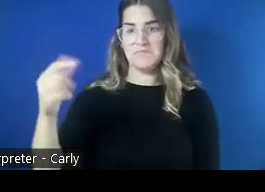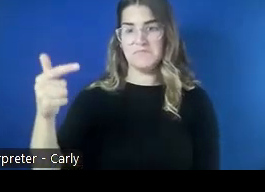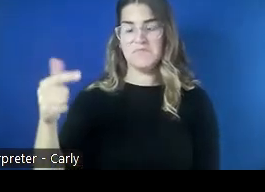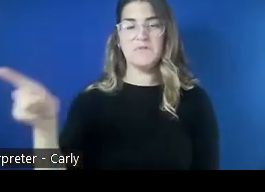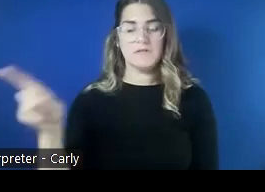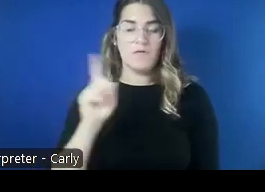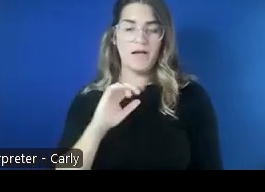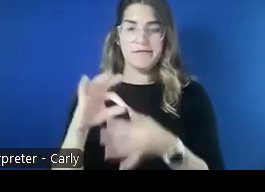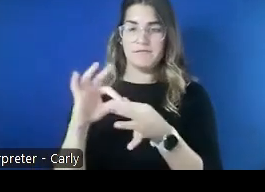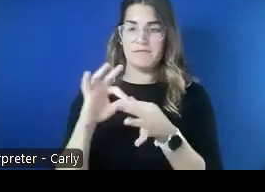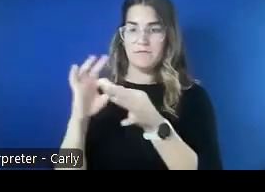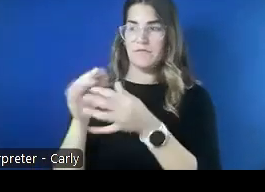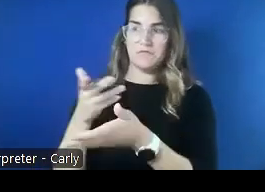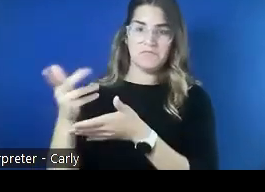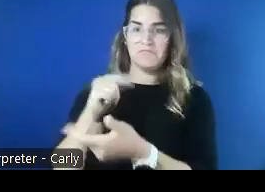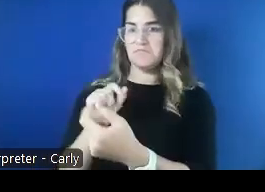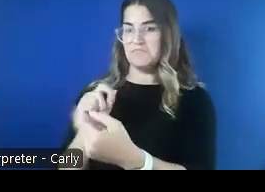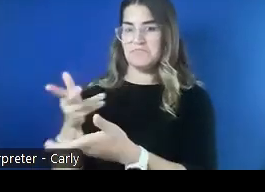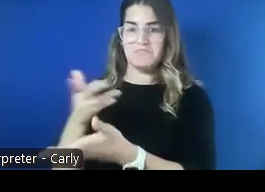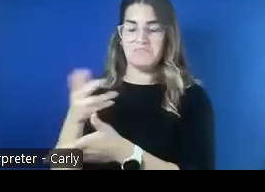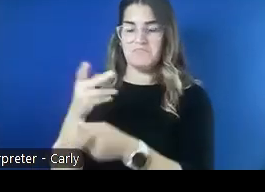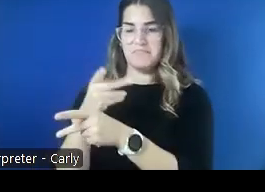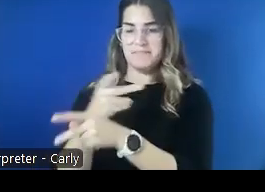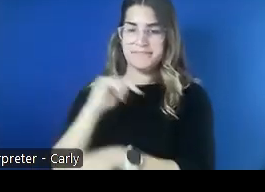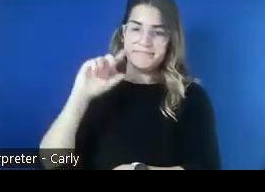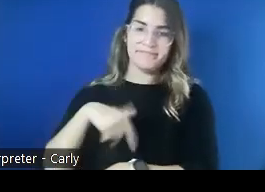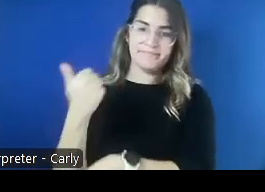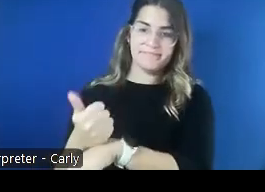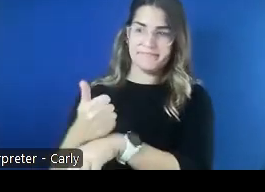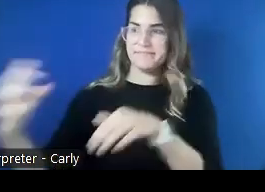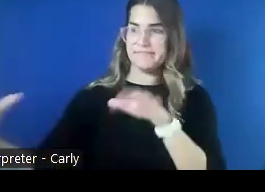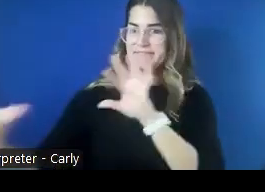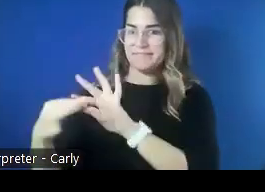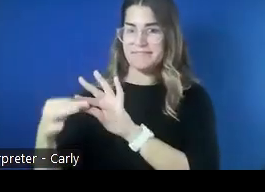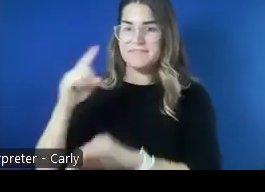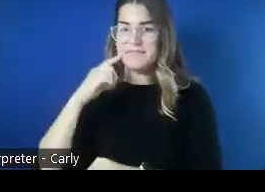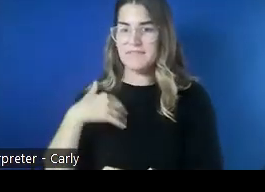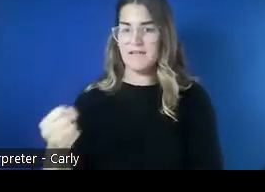her and she can help uh facilitate connection to mental health and gender Wellness that's located